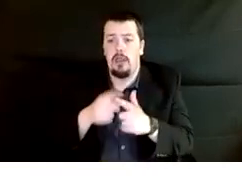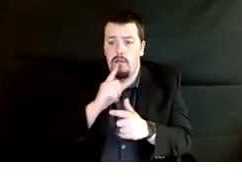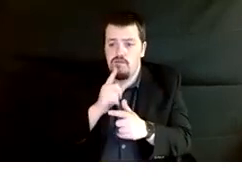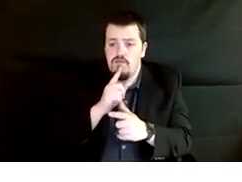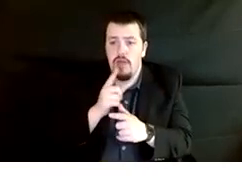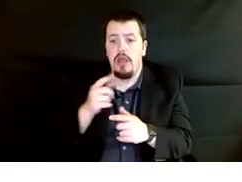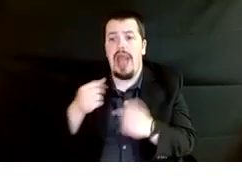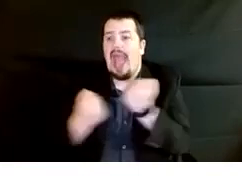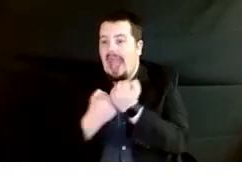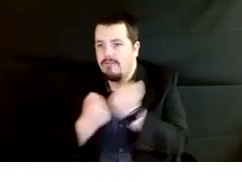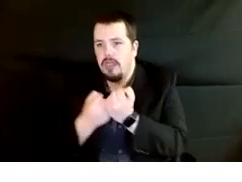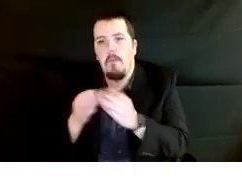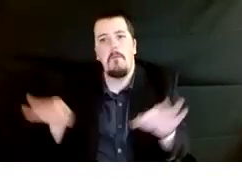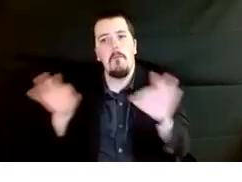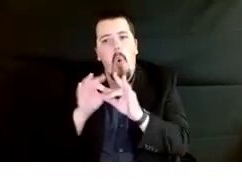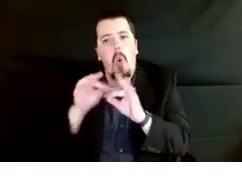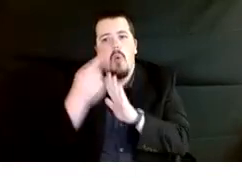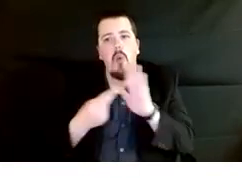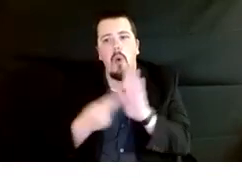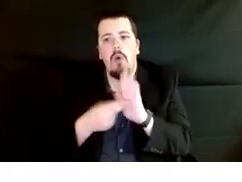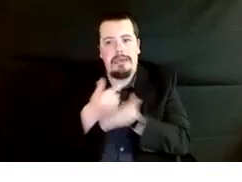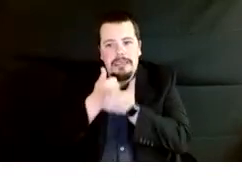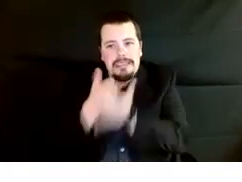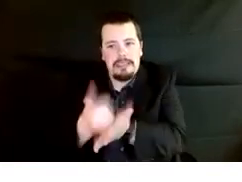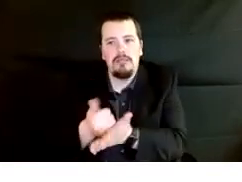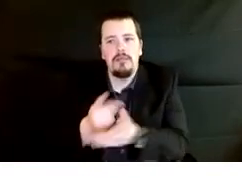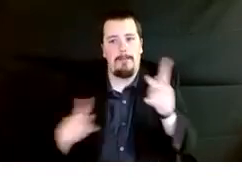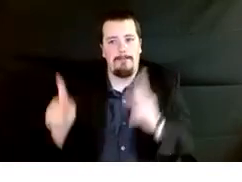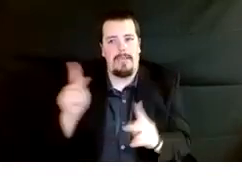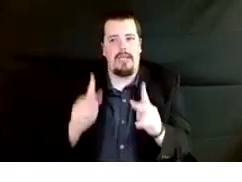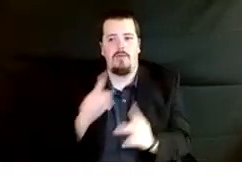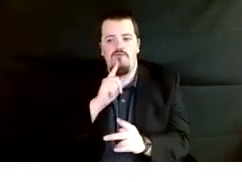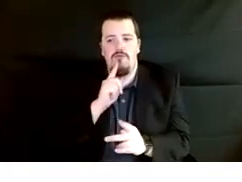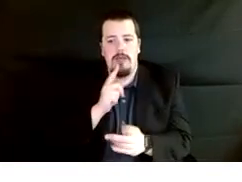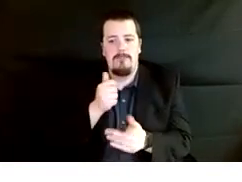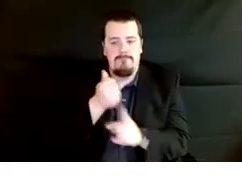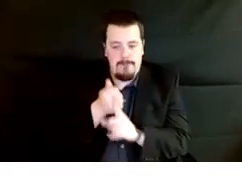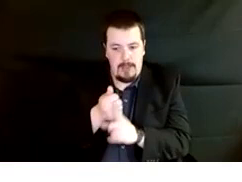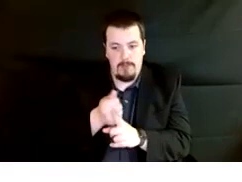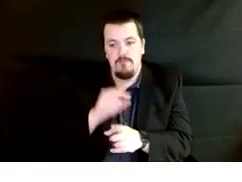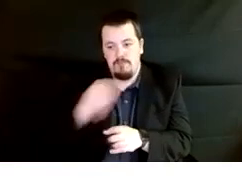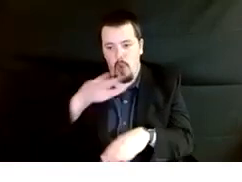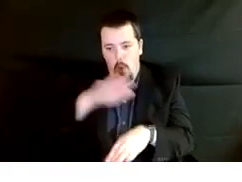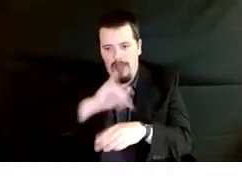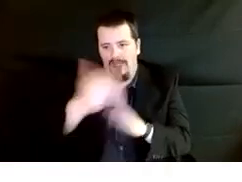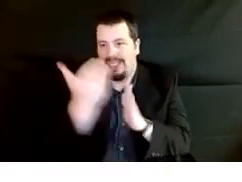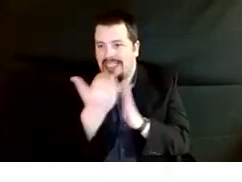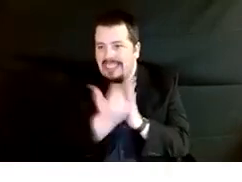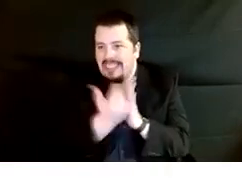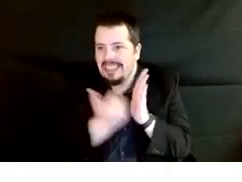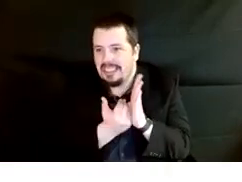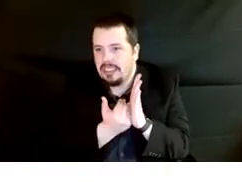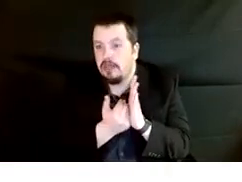important role in getting um getting themselves on that vaccine list and so your voice really does